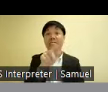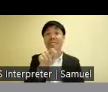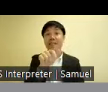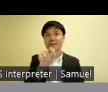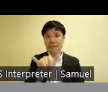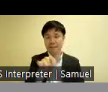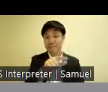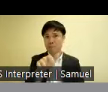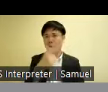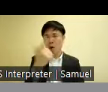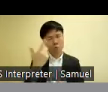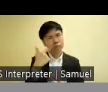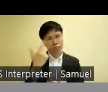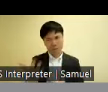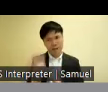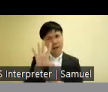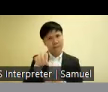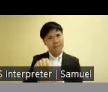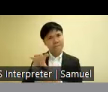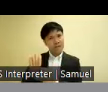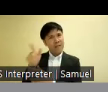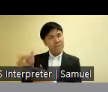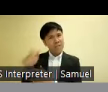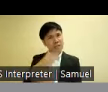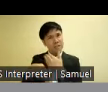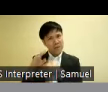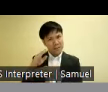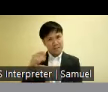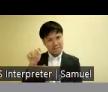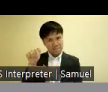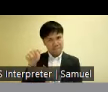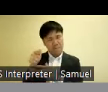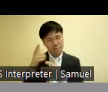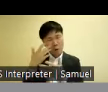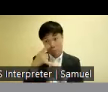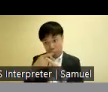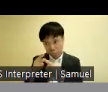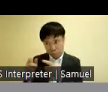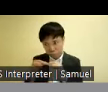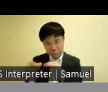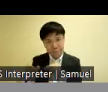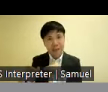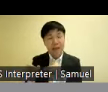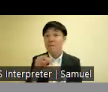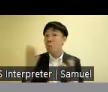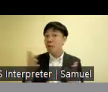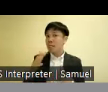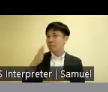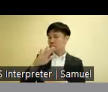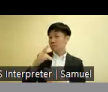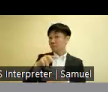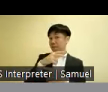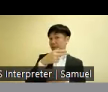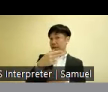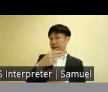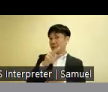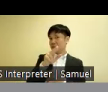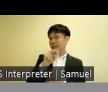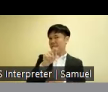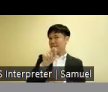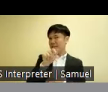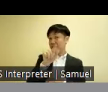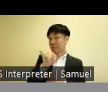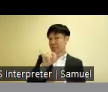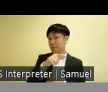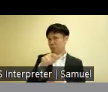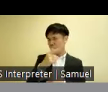We changed in capital letters Persons with Disabilities, and included refugees and the